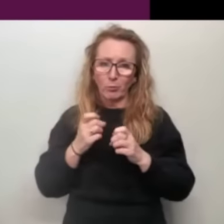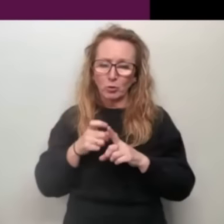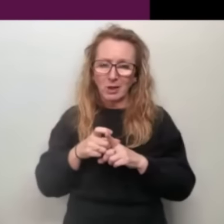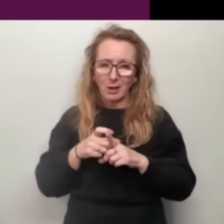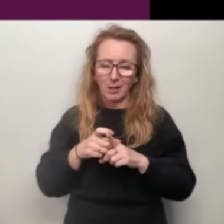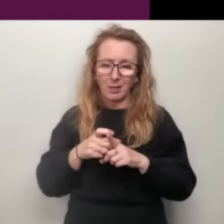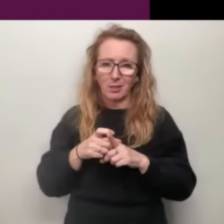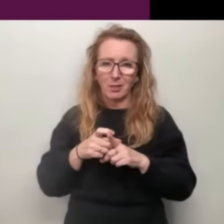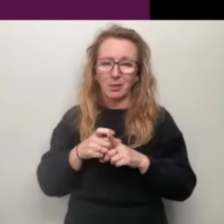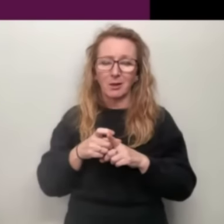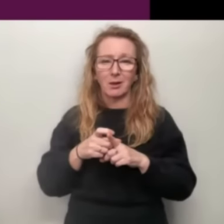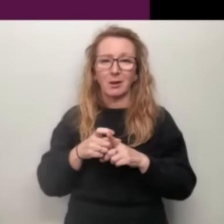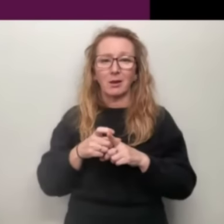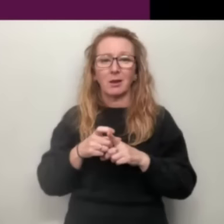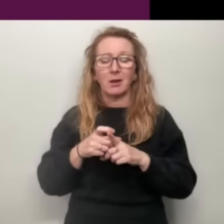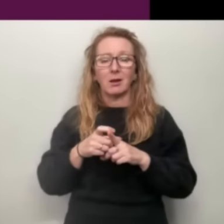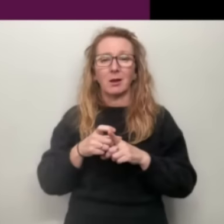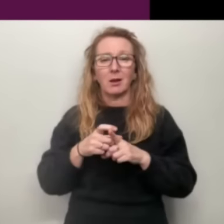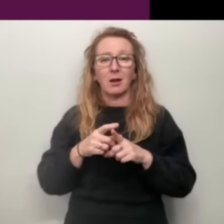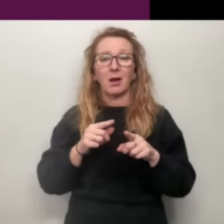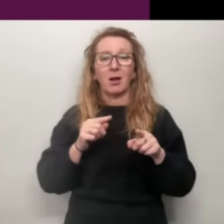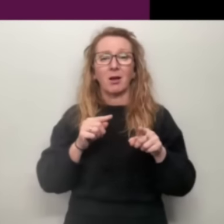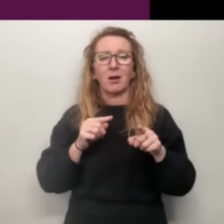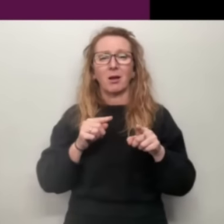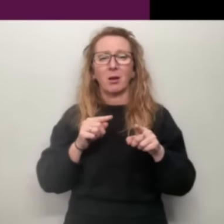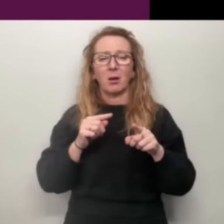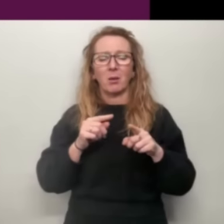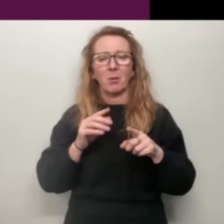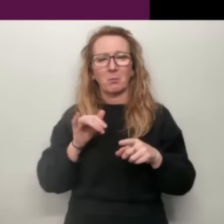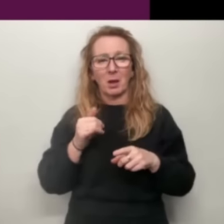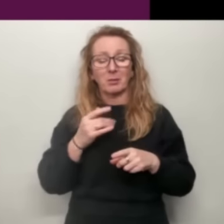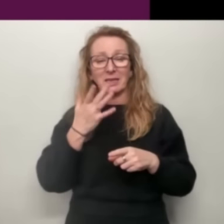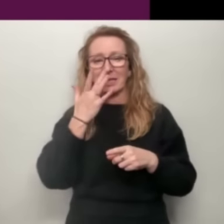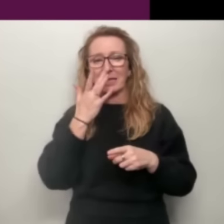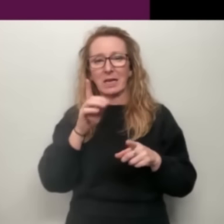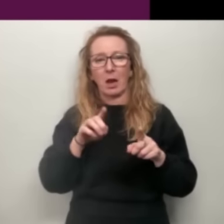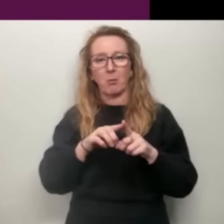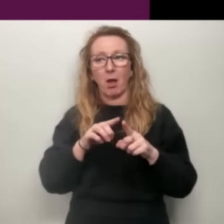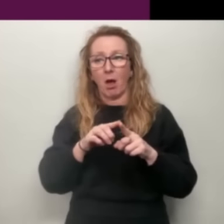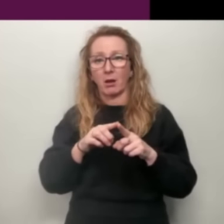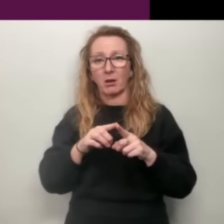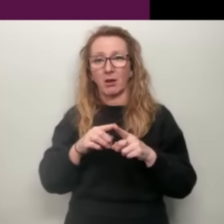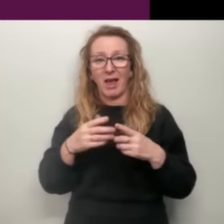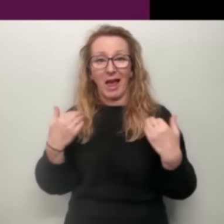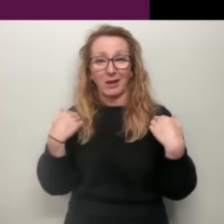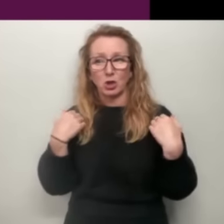Indeed, it must have almost seemed like an endless source of energy at the time.